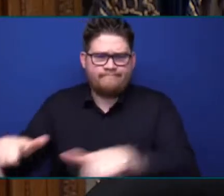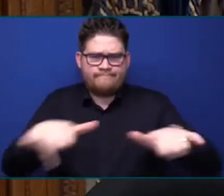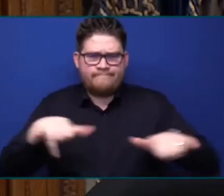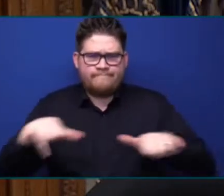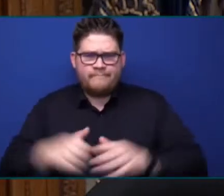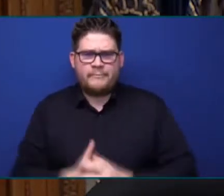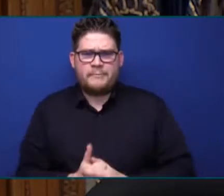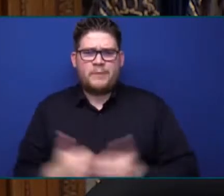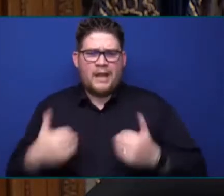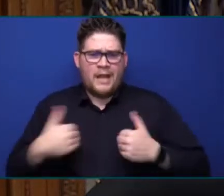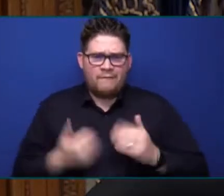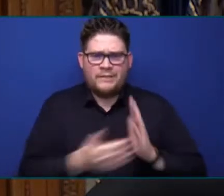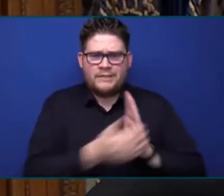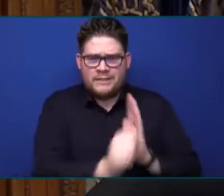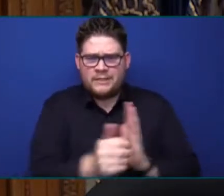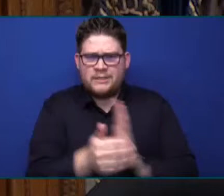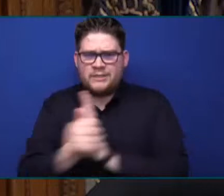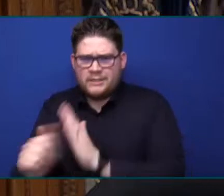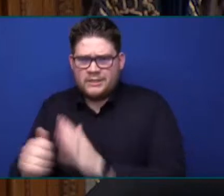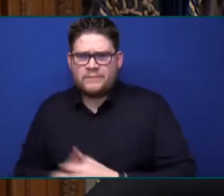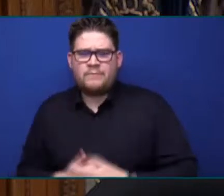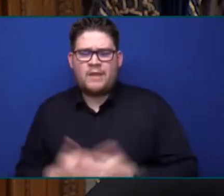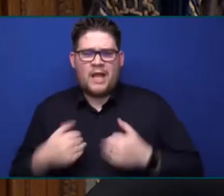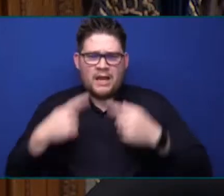We can set aside the outdated notions that we are different